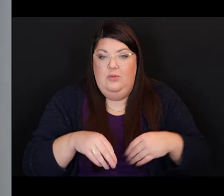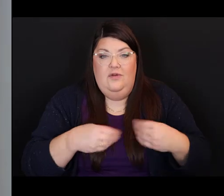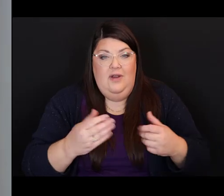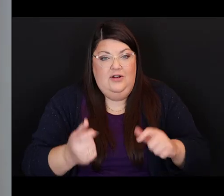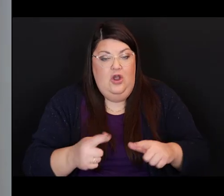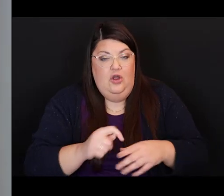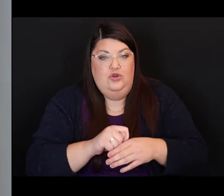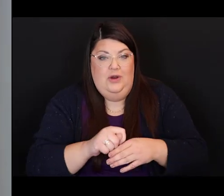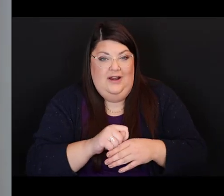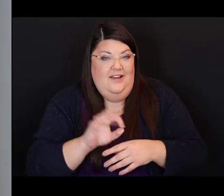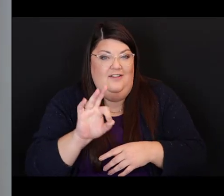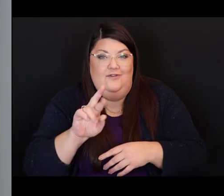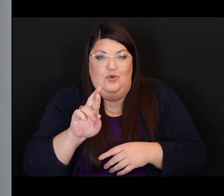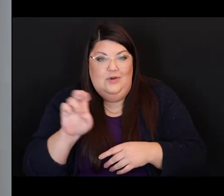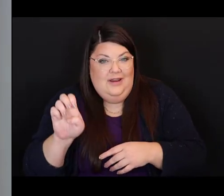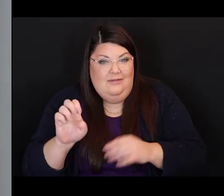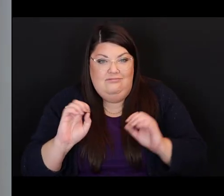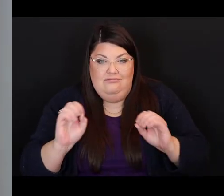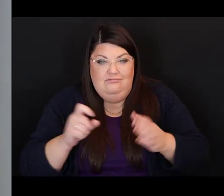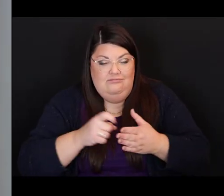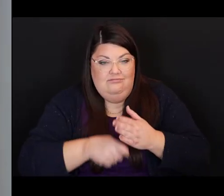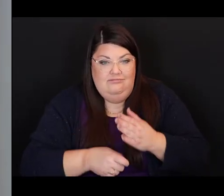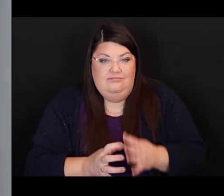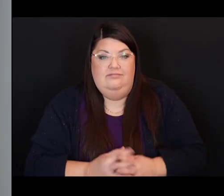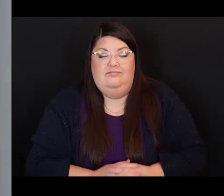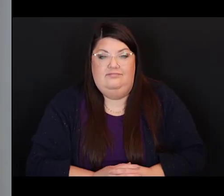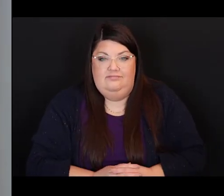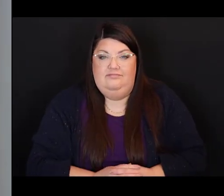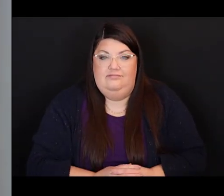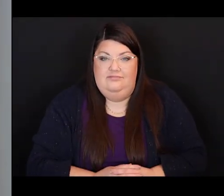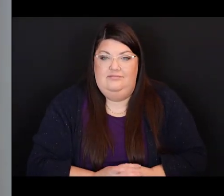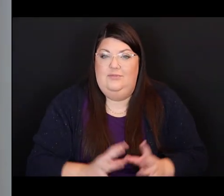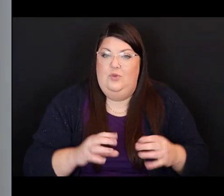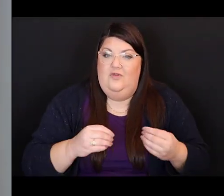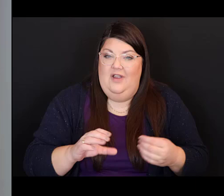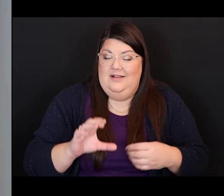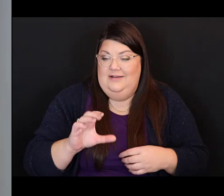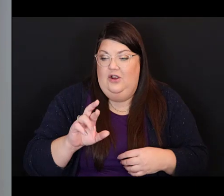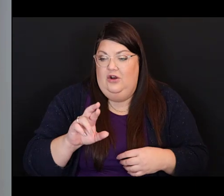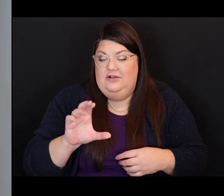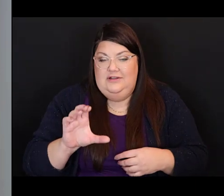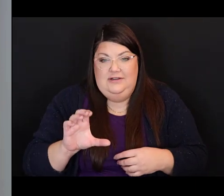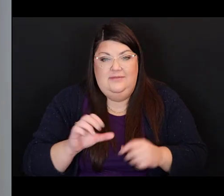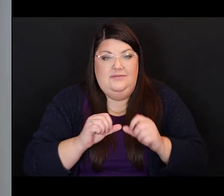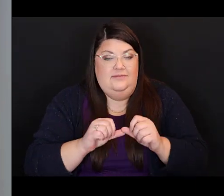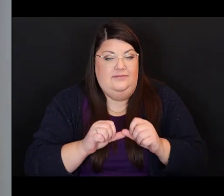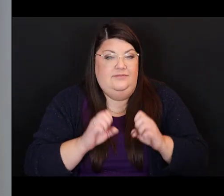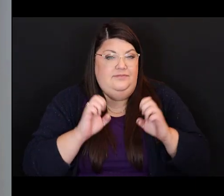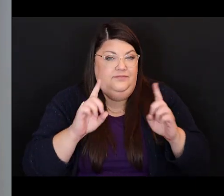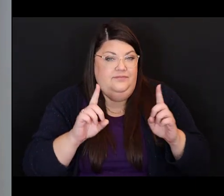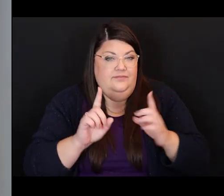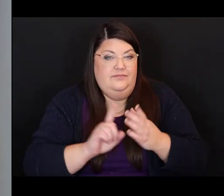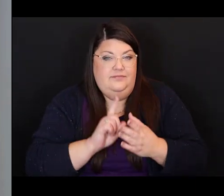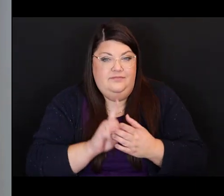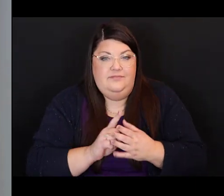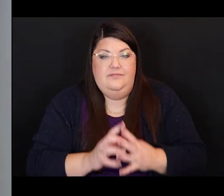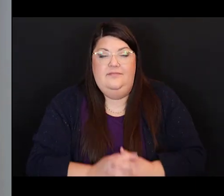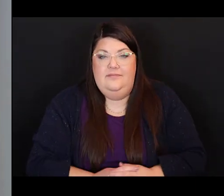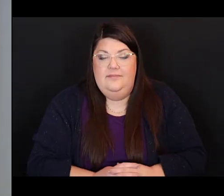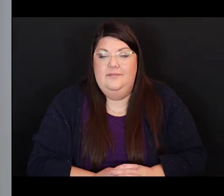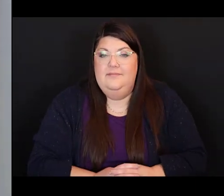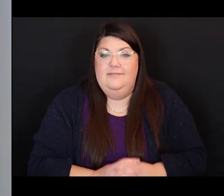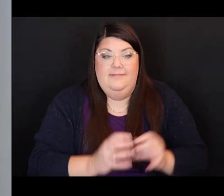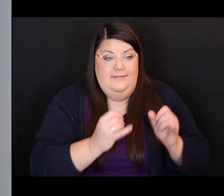all of their training free of charge. They provide CRC continuing education hours. So, individuals,